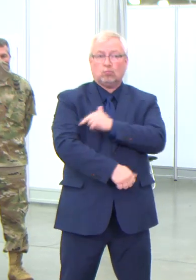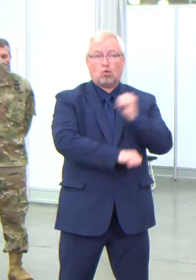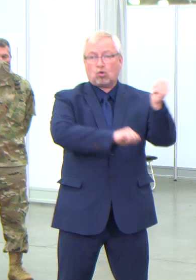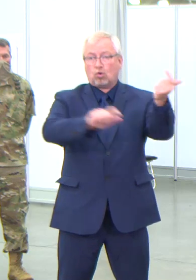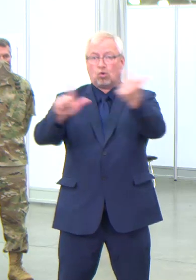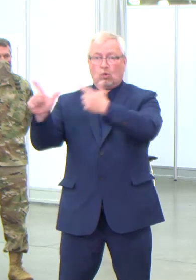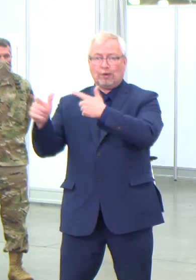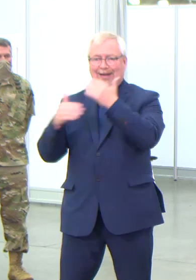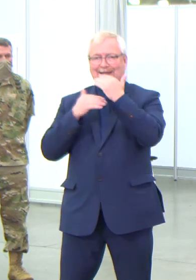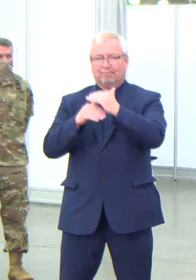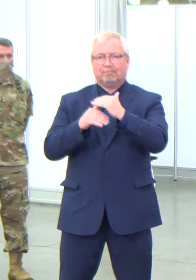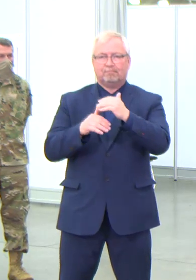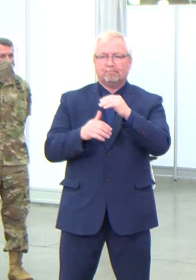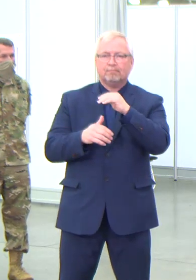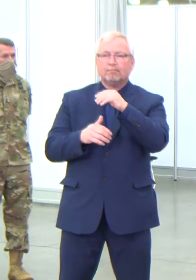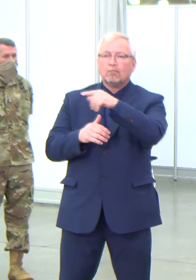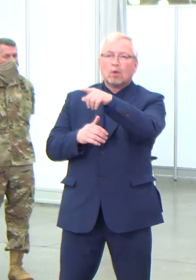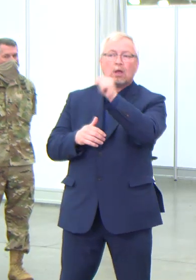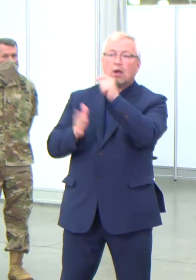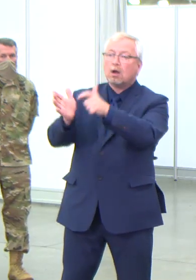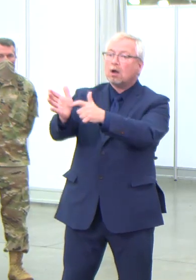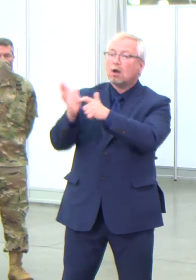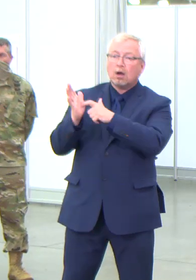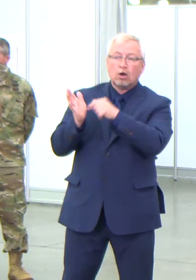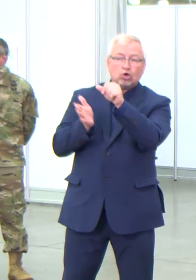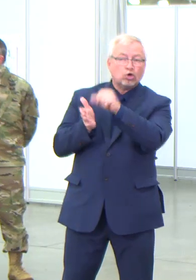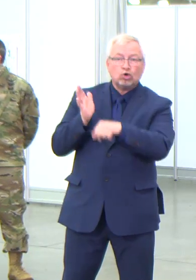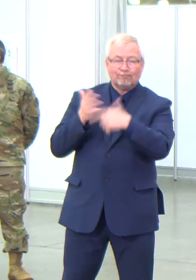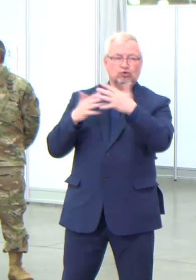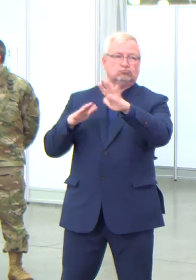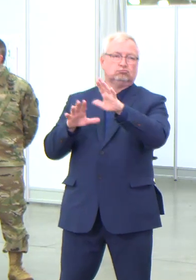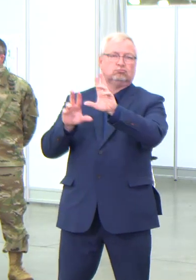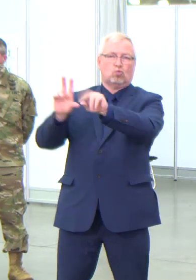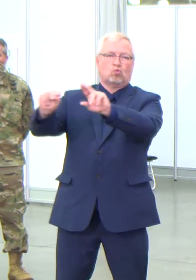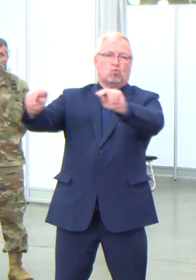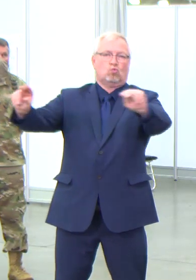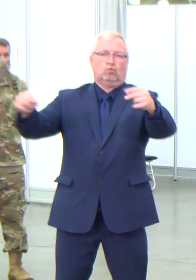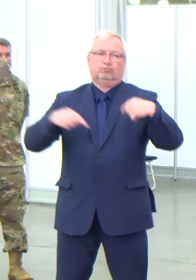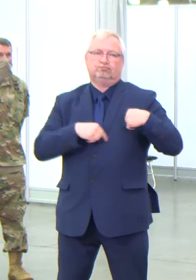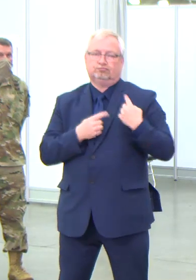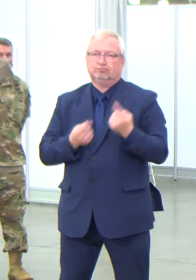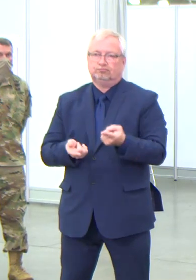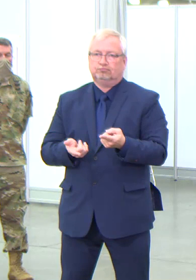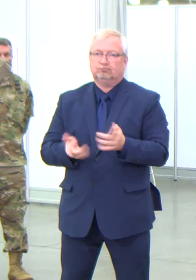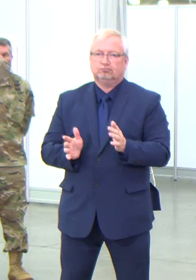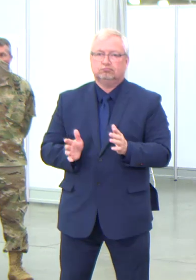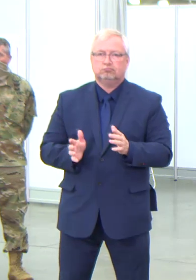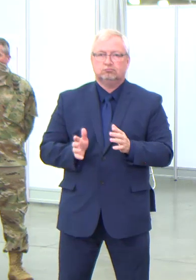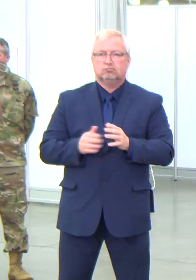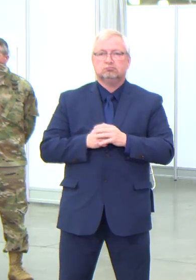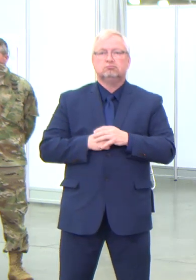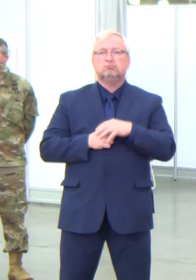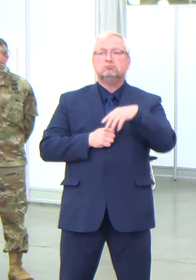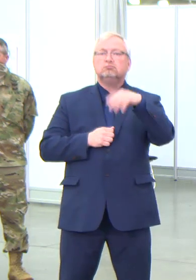ed elective surgery in a dramatic way. We are not doing purely elective surgery. I can also tell you,